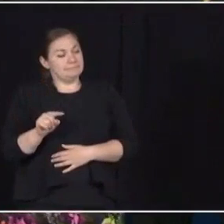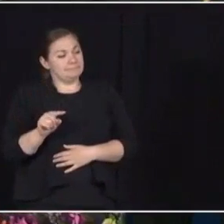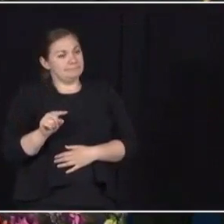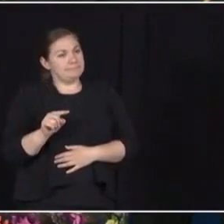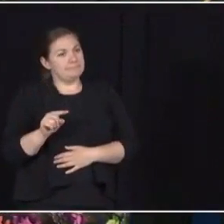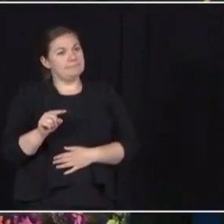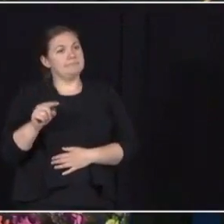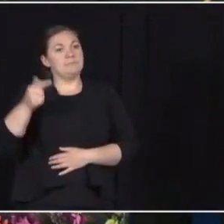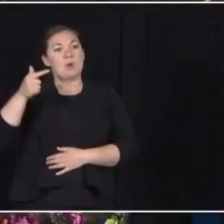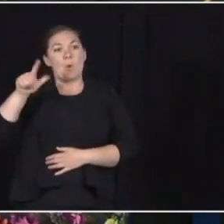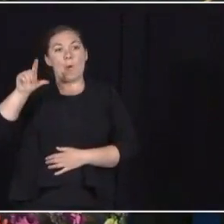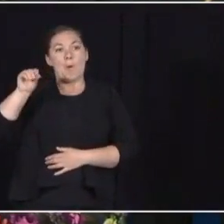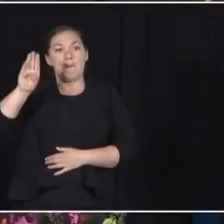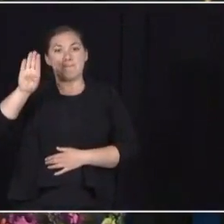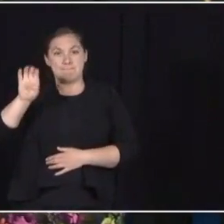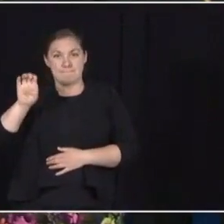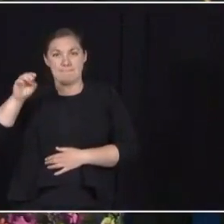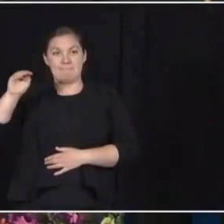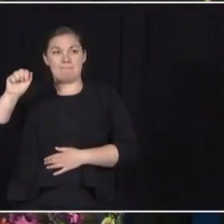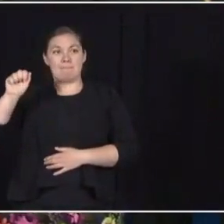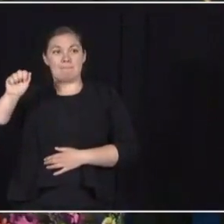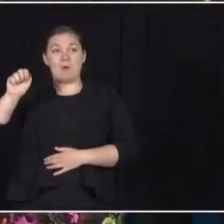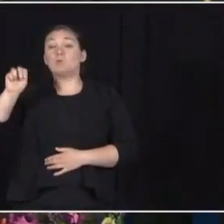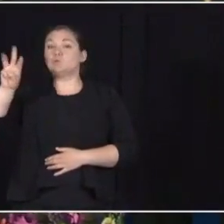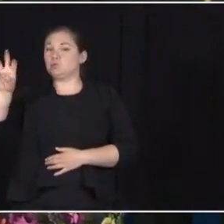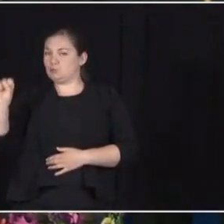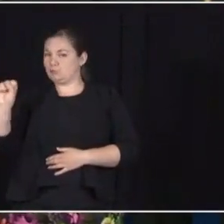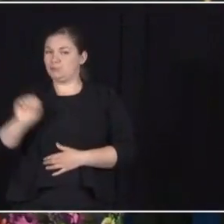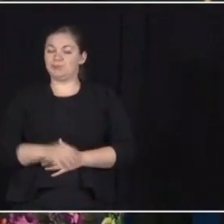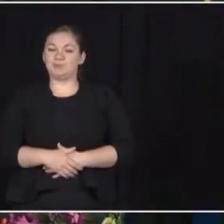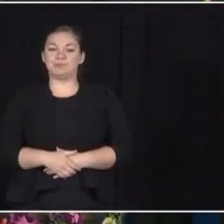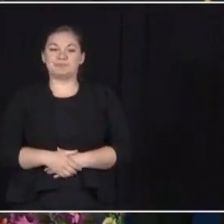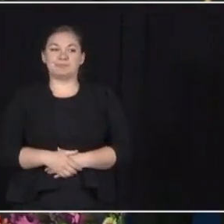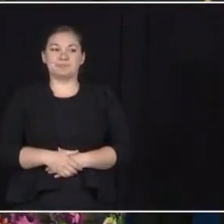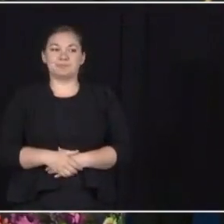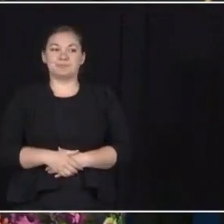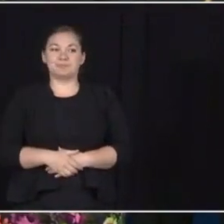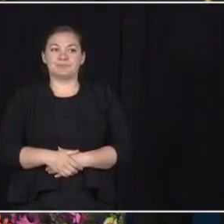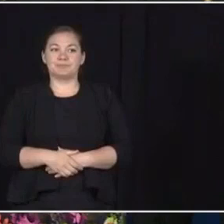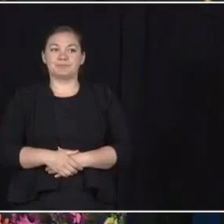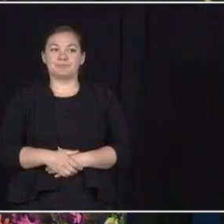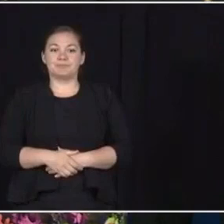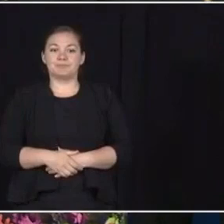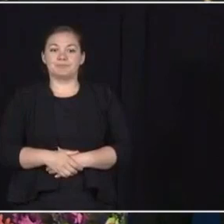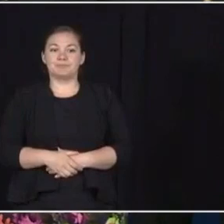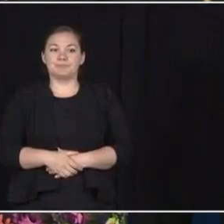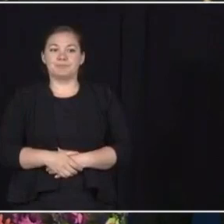Next question comes from Travis from Global News. Please go ahead. Hi there, premier. How are you doing?